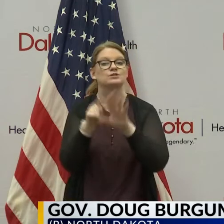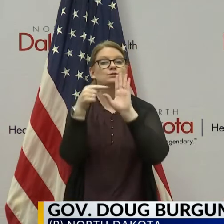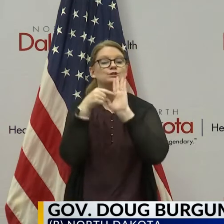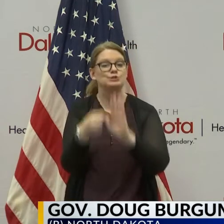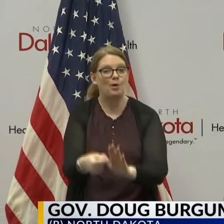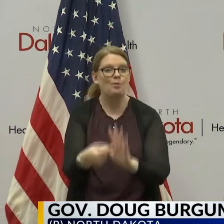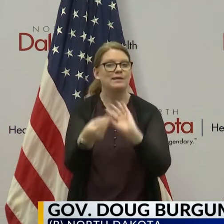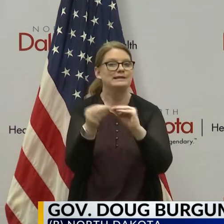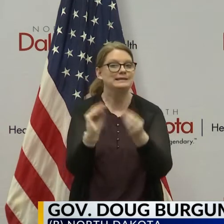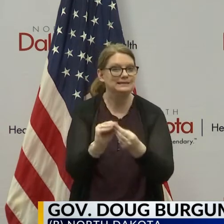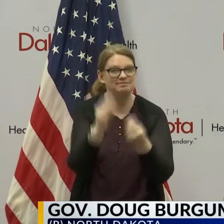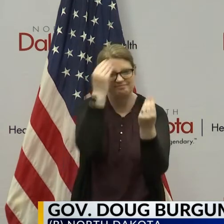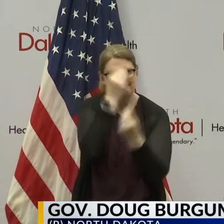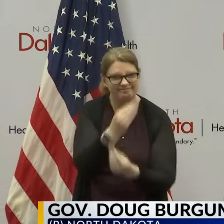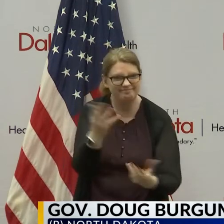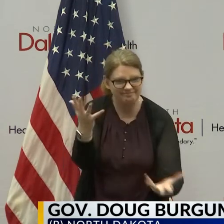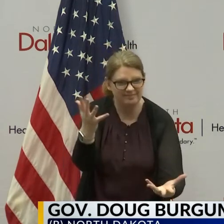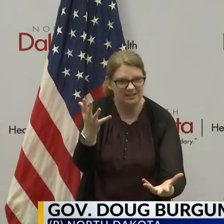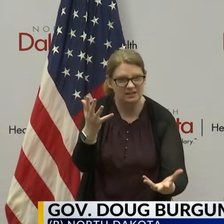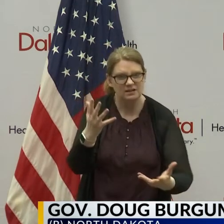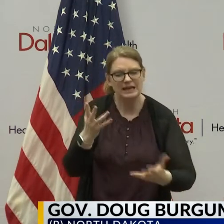SHOTGUN BECAUSE WE WILL BE ABLE